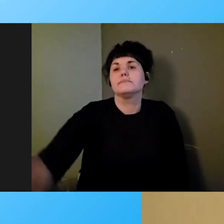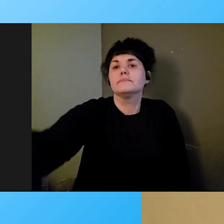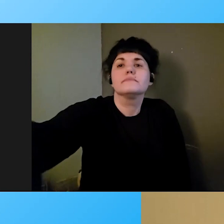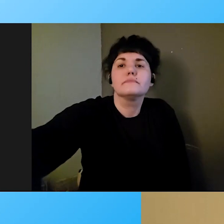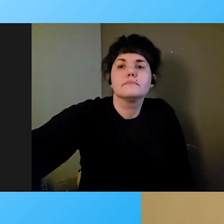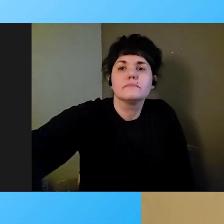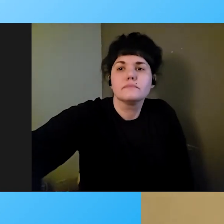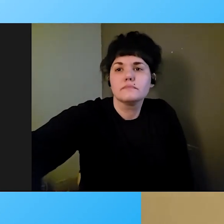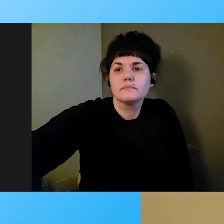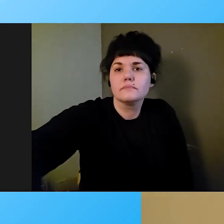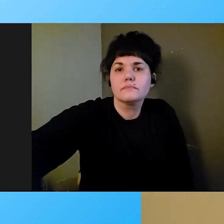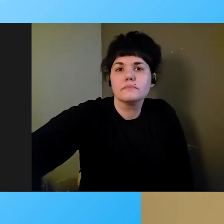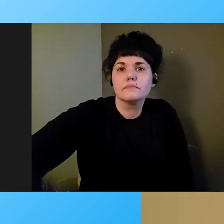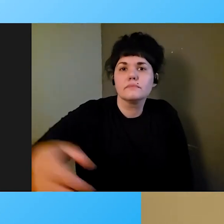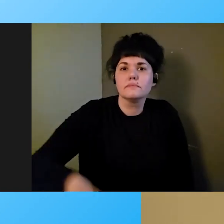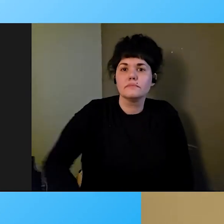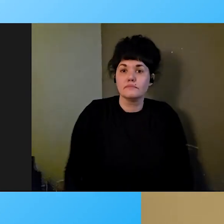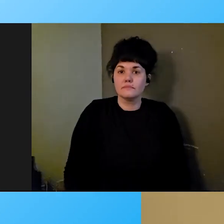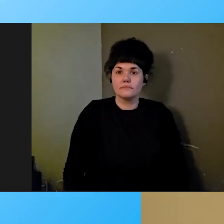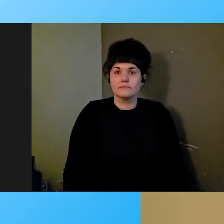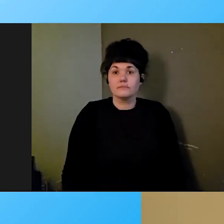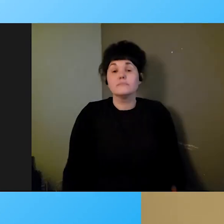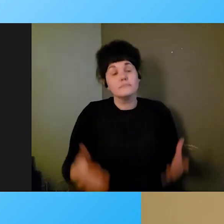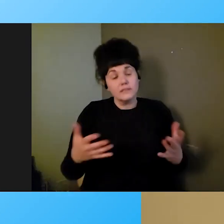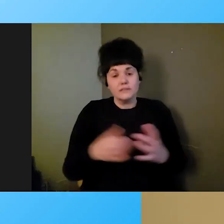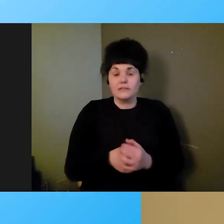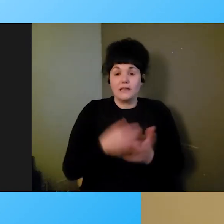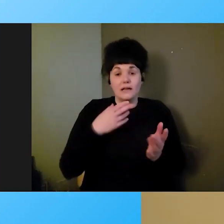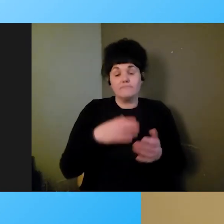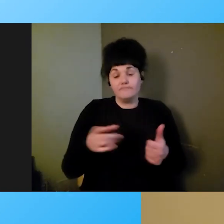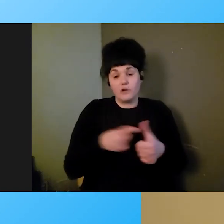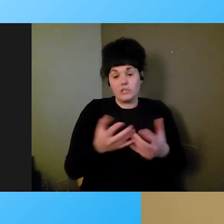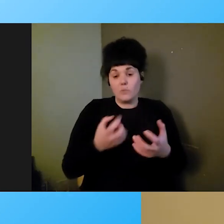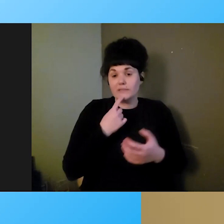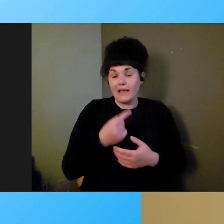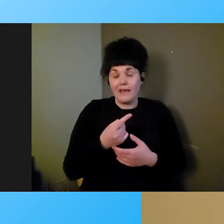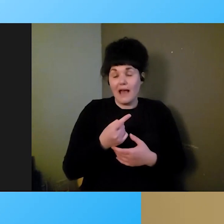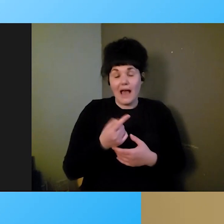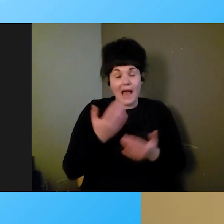Well let me begin by saying I'm not sure there have been lessons learned. I think there have been many